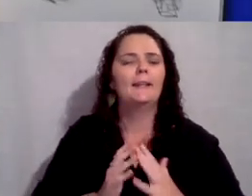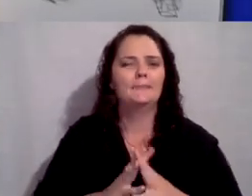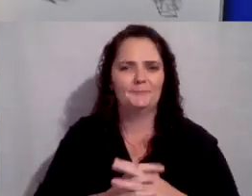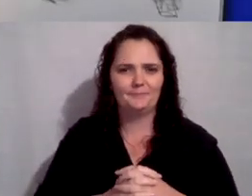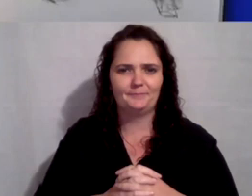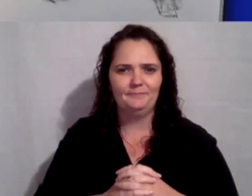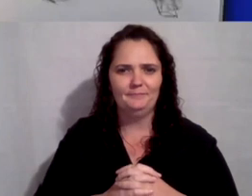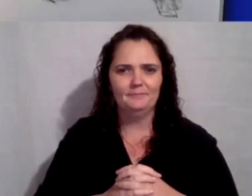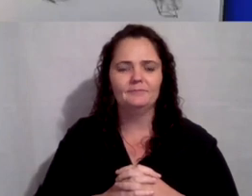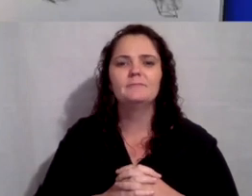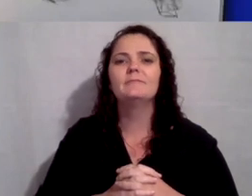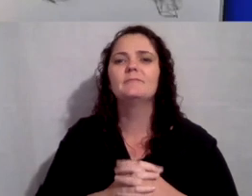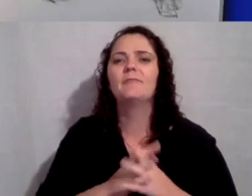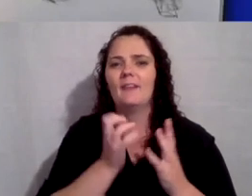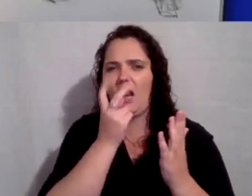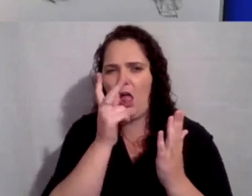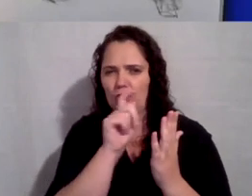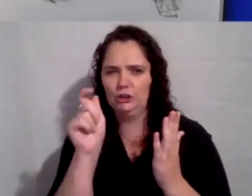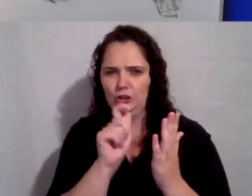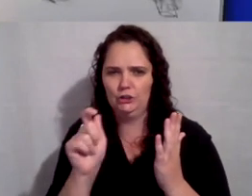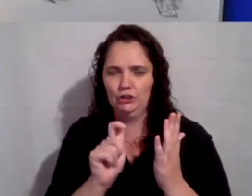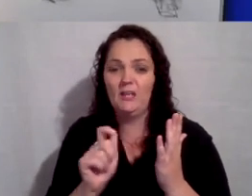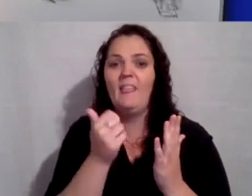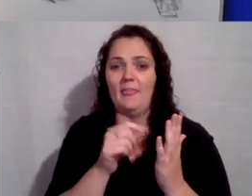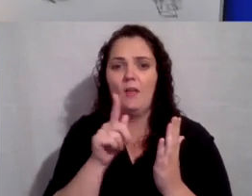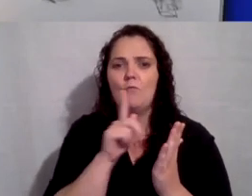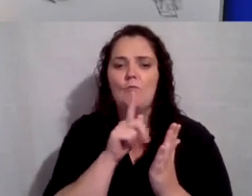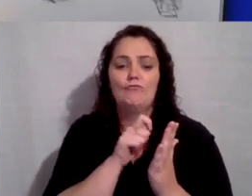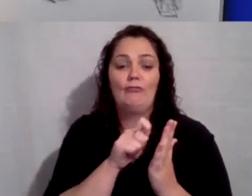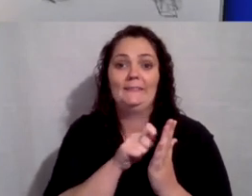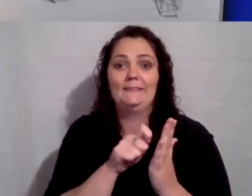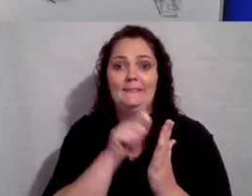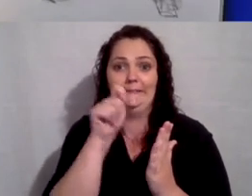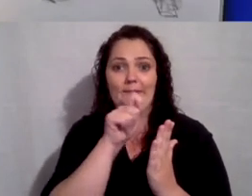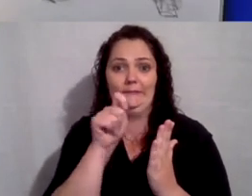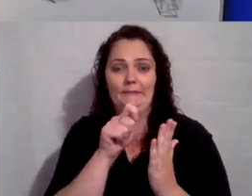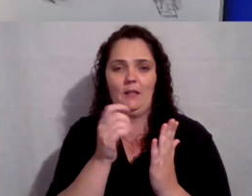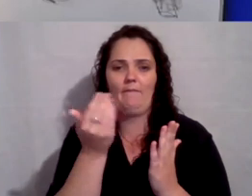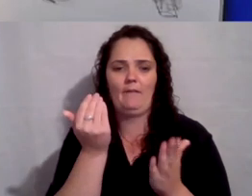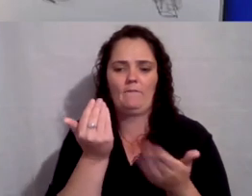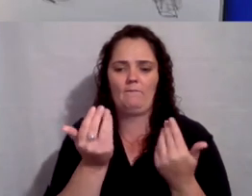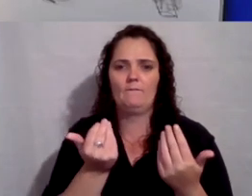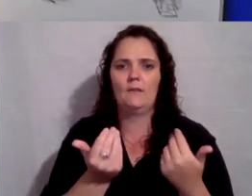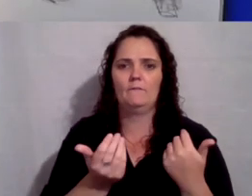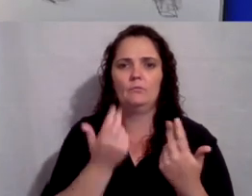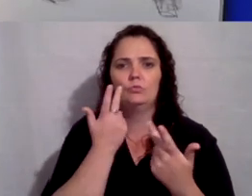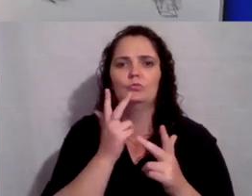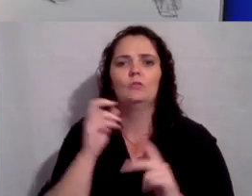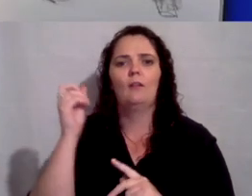of a silhouette wash and then we can erase back into that silhouette by pulling out line and light